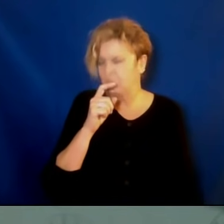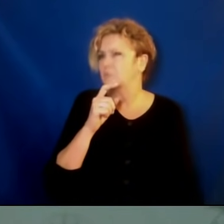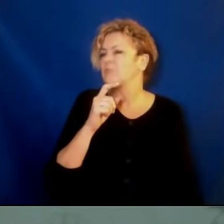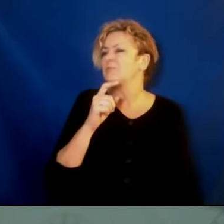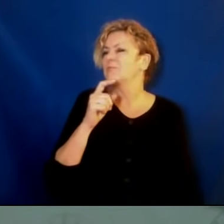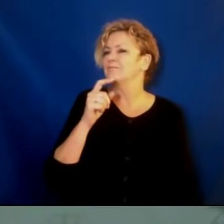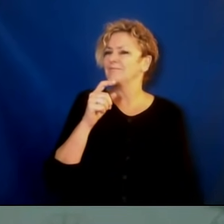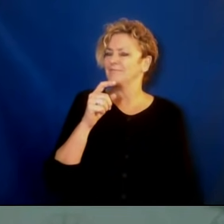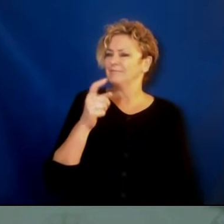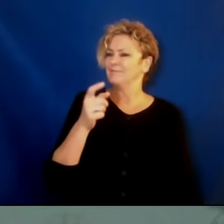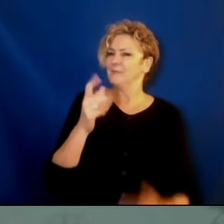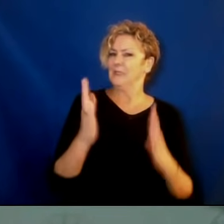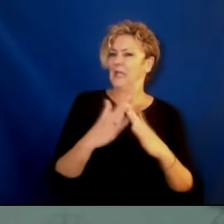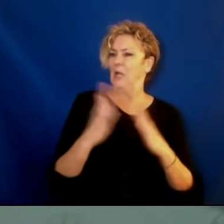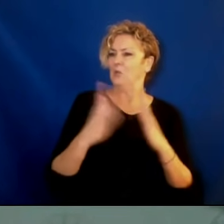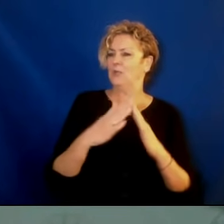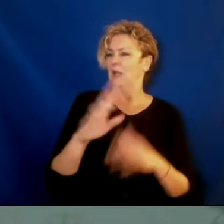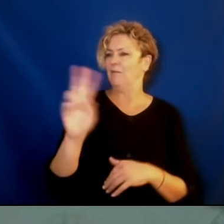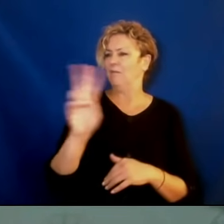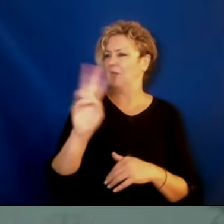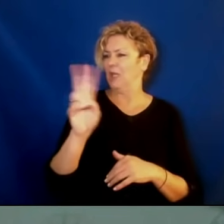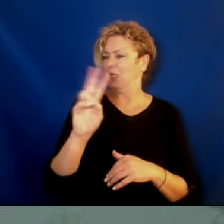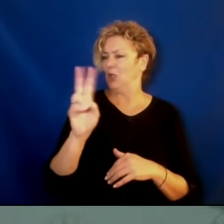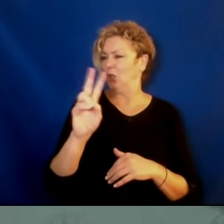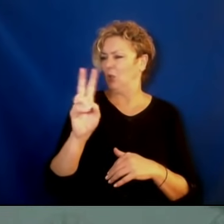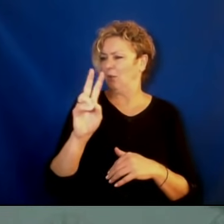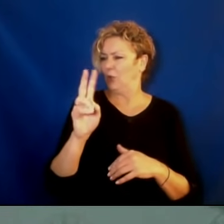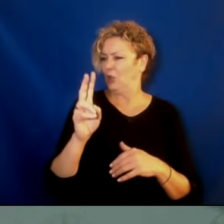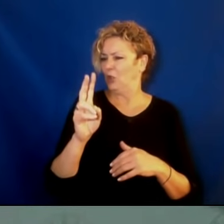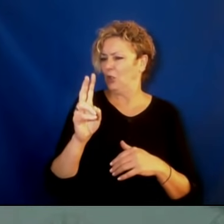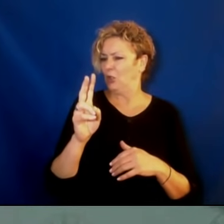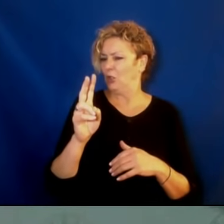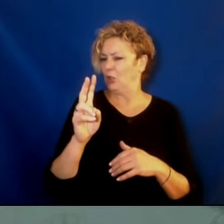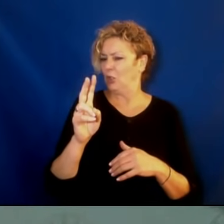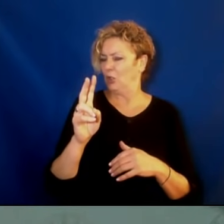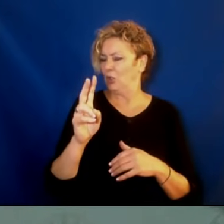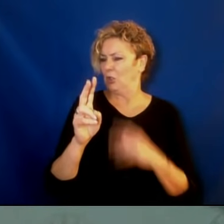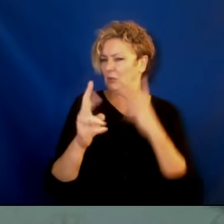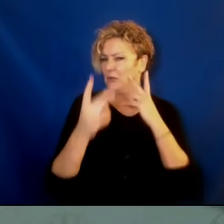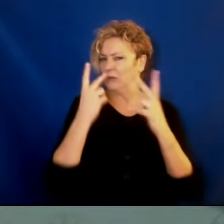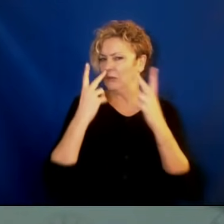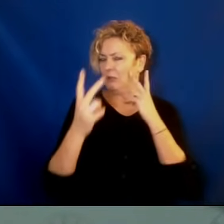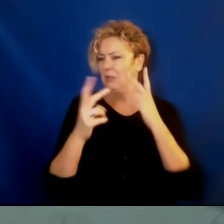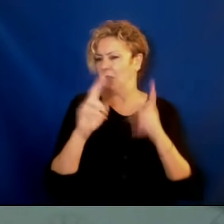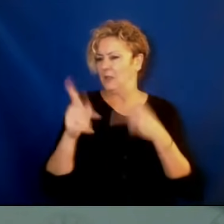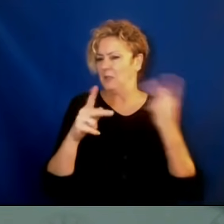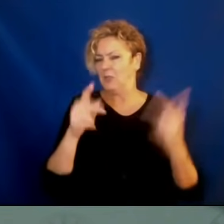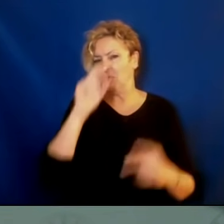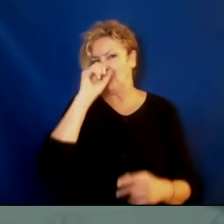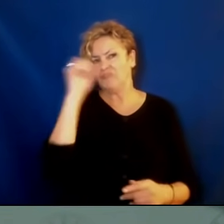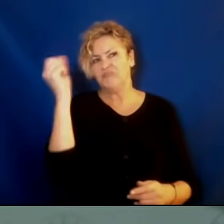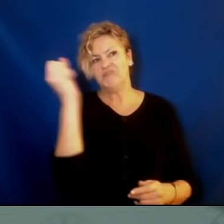The next question comes from news 1130. Thank you for taking my questions. This essentially